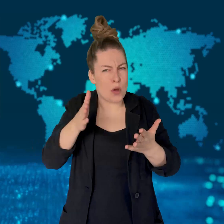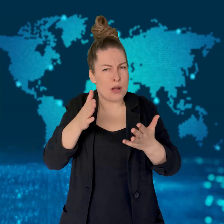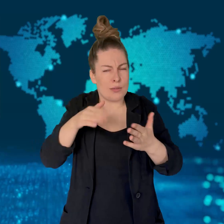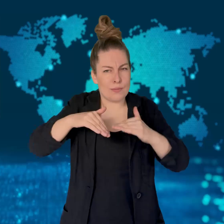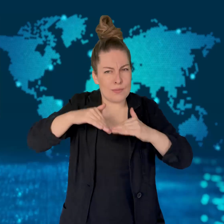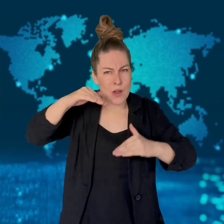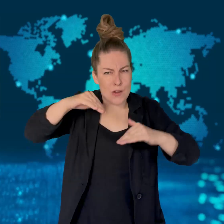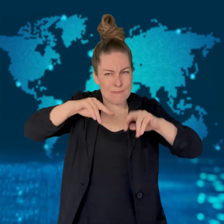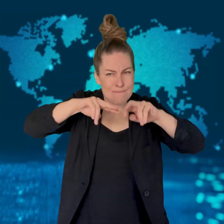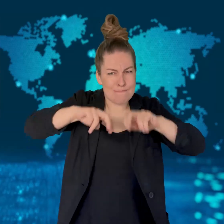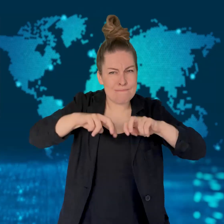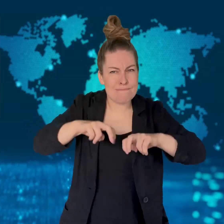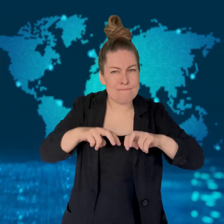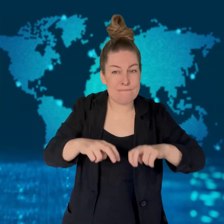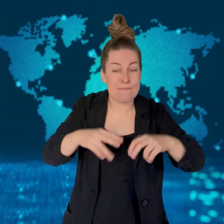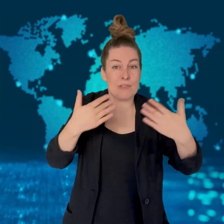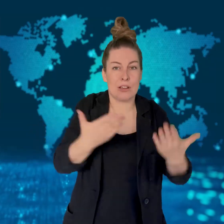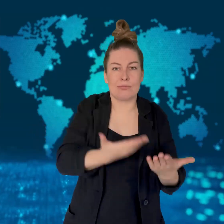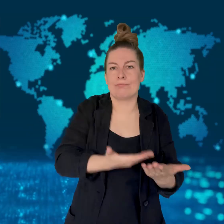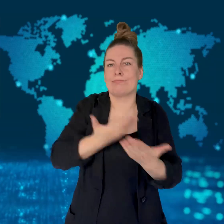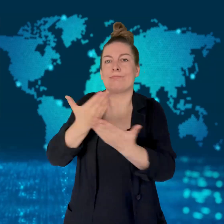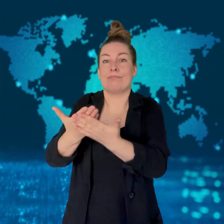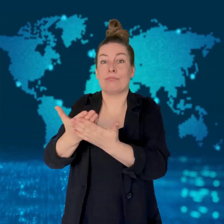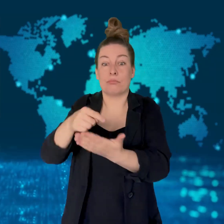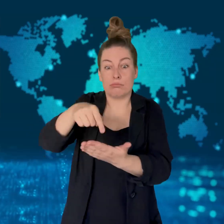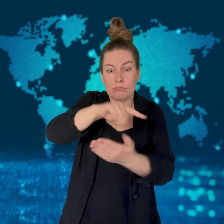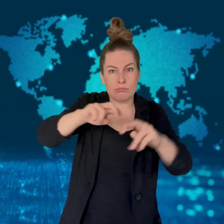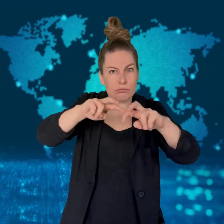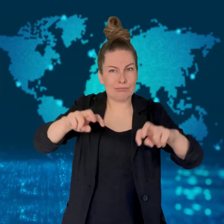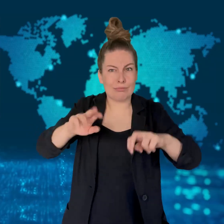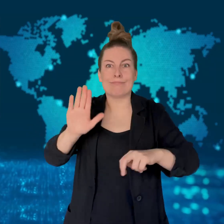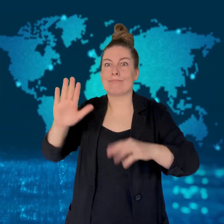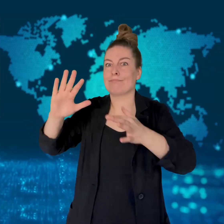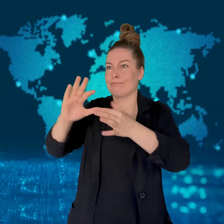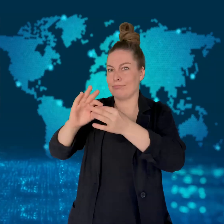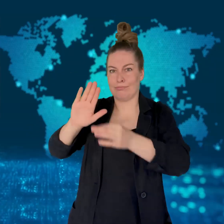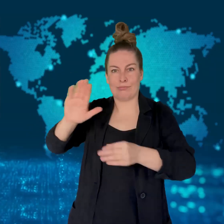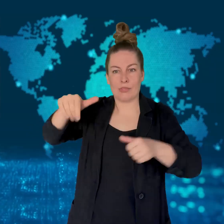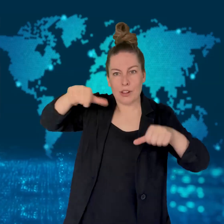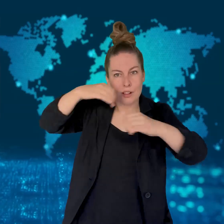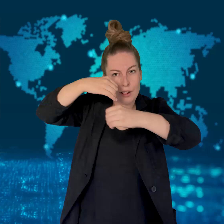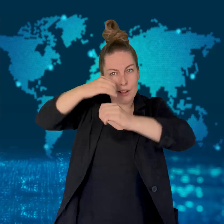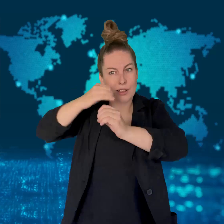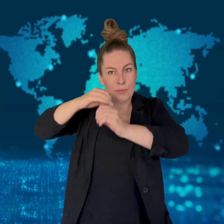find out how they died.